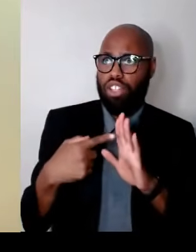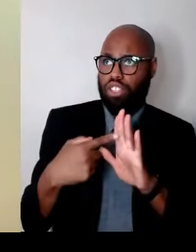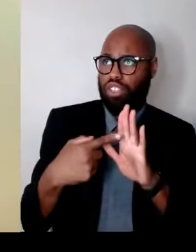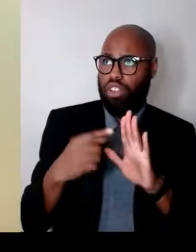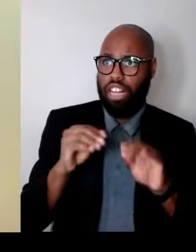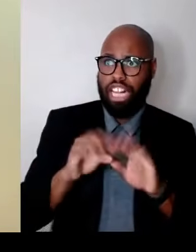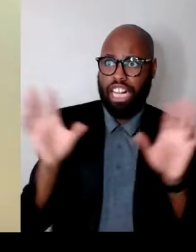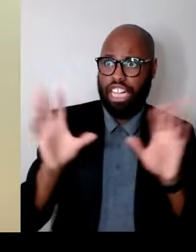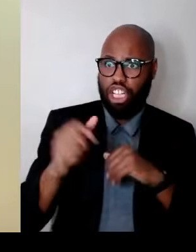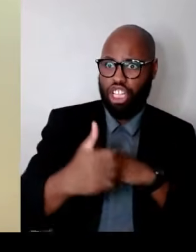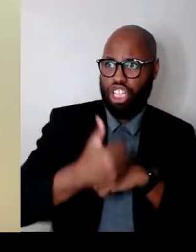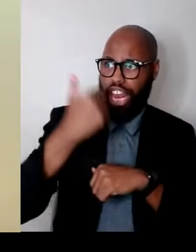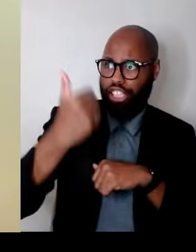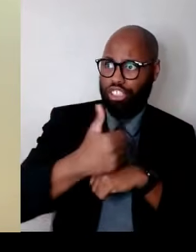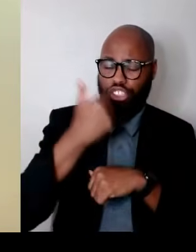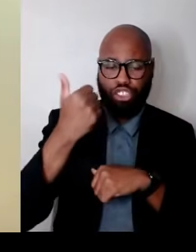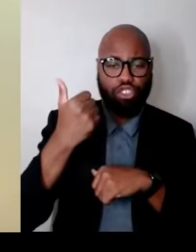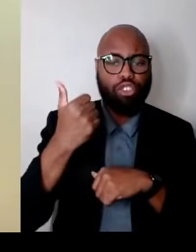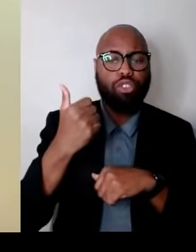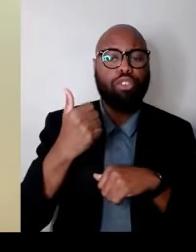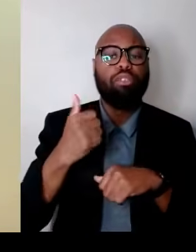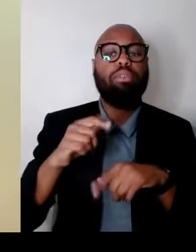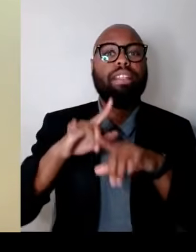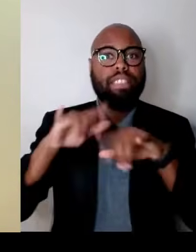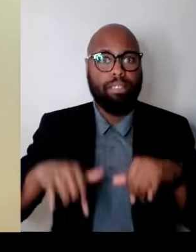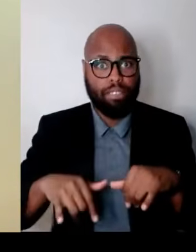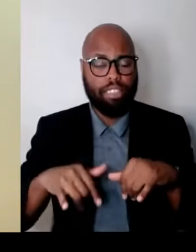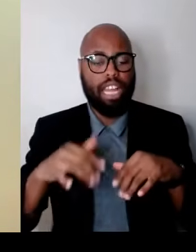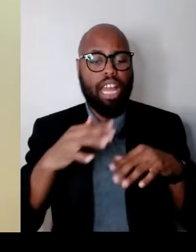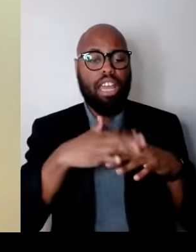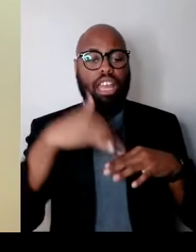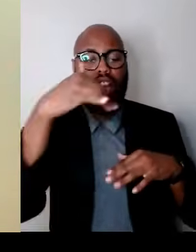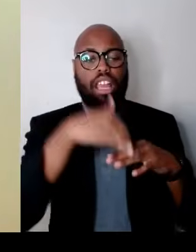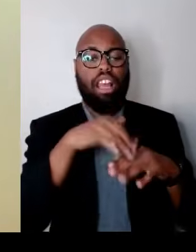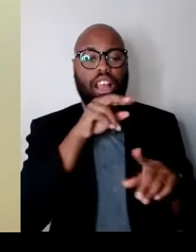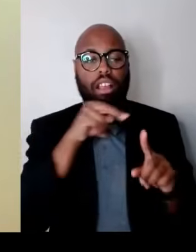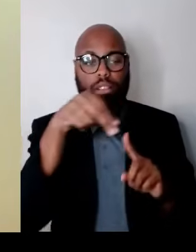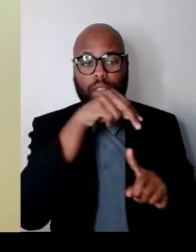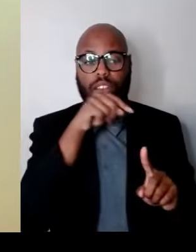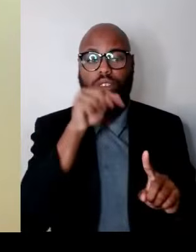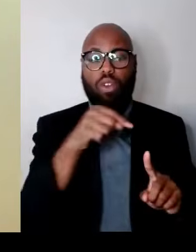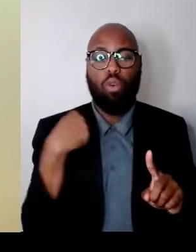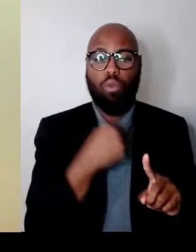we also see in Indian country, the fact that it motivates us